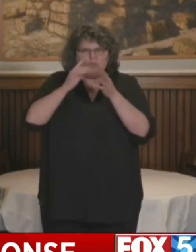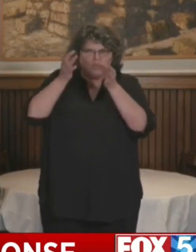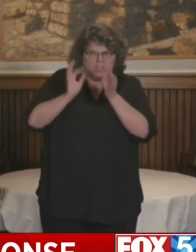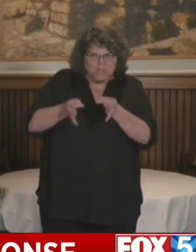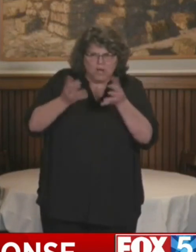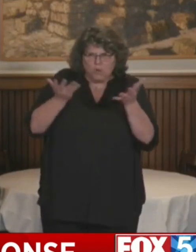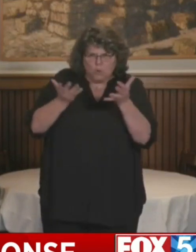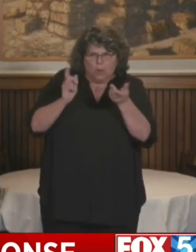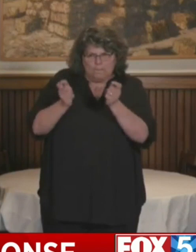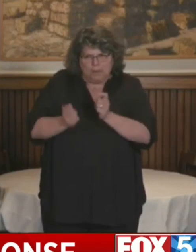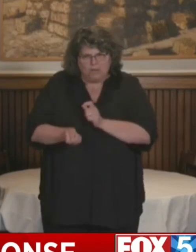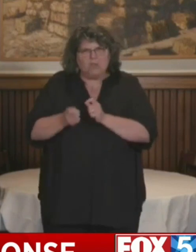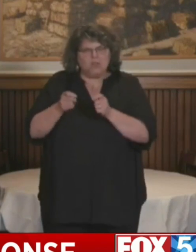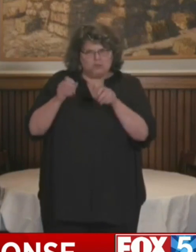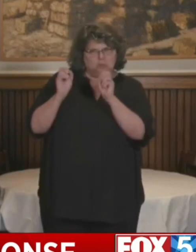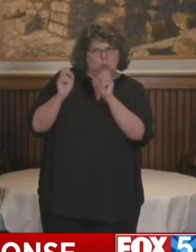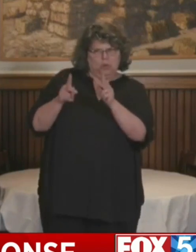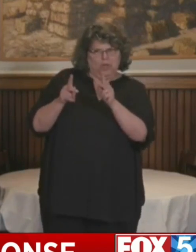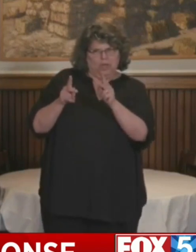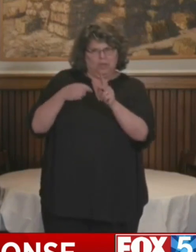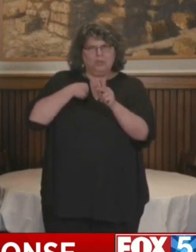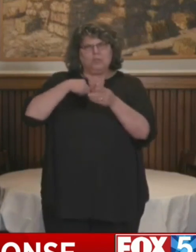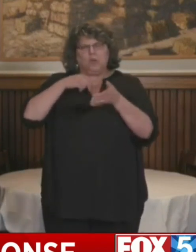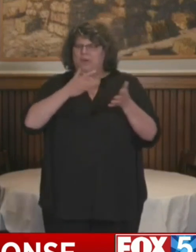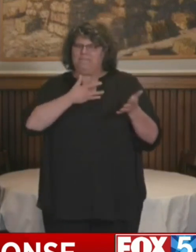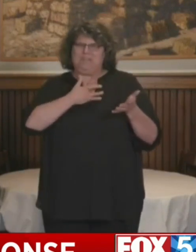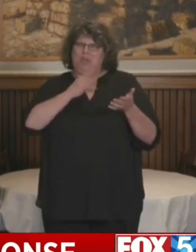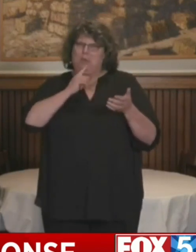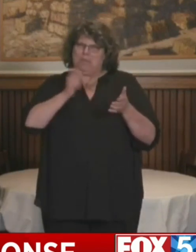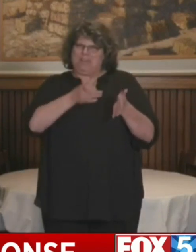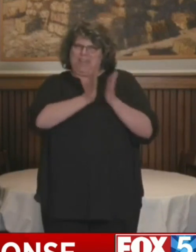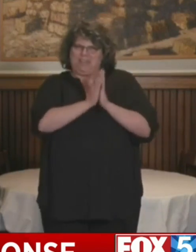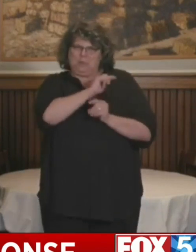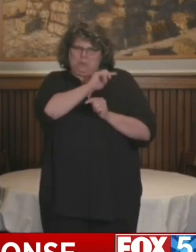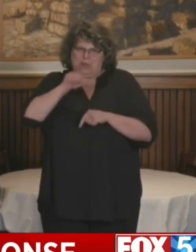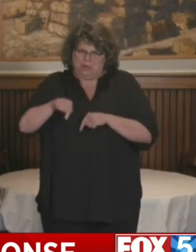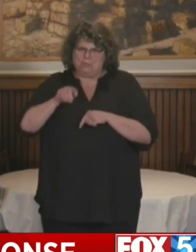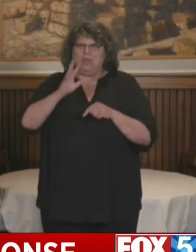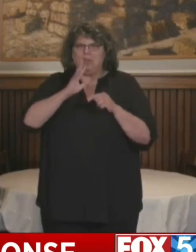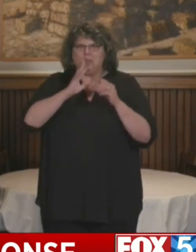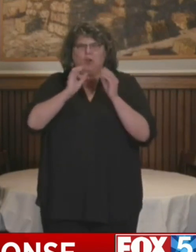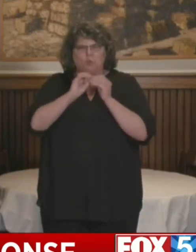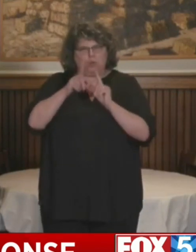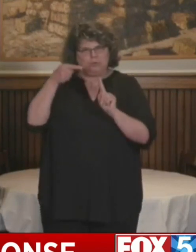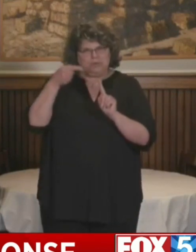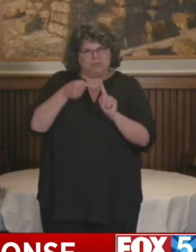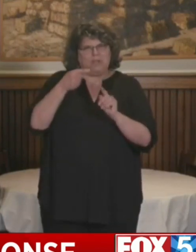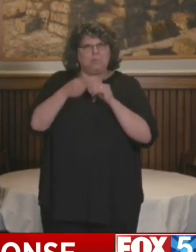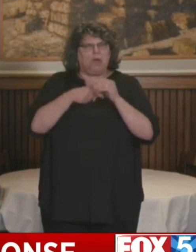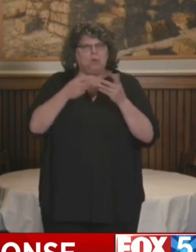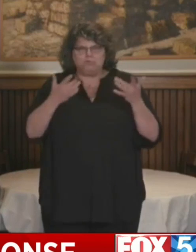AWAY. OUR DOCTOR DOCTOR GALLEY WHO'S BEEN WORKING OVERTIME WITH THE ON ALL OF THESE GUIDELINES IN THESE MODIFICATIONS AND I'D BE